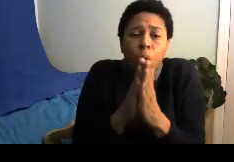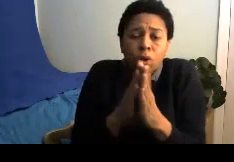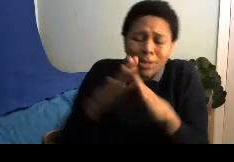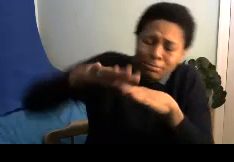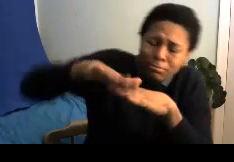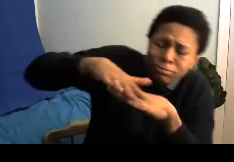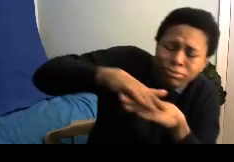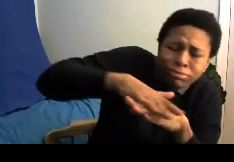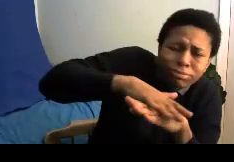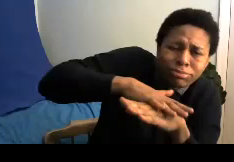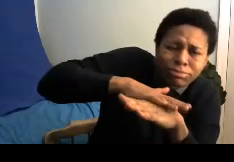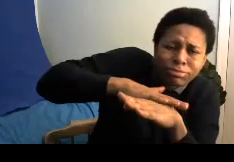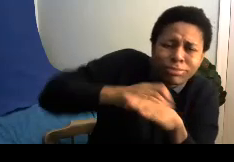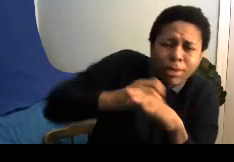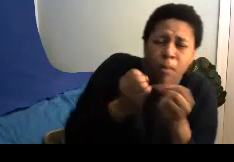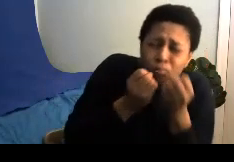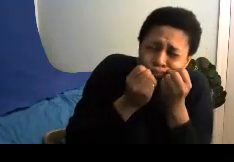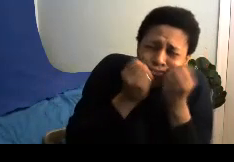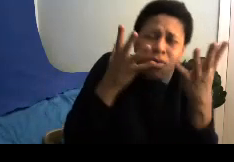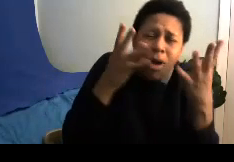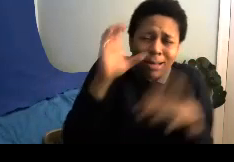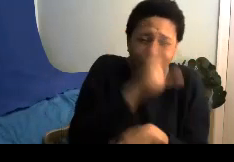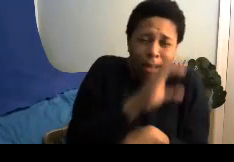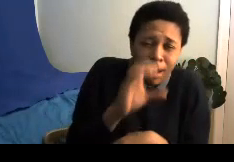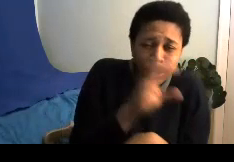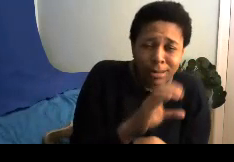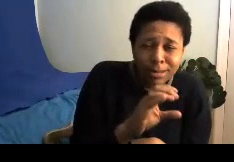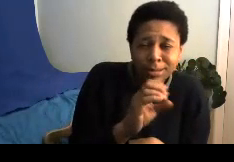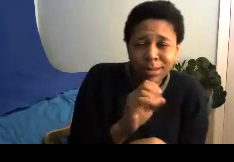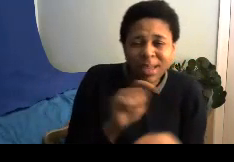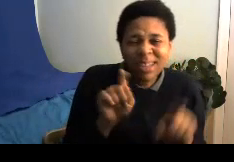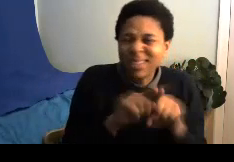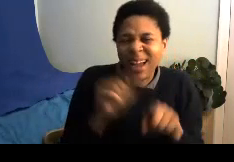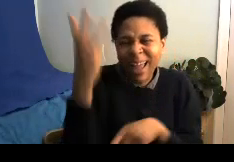colours, uhm, scene, and you've got sort of Mount Fuji in the